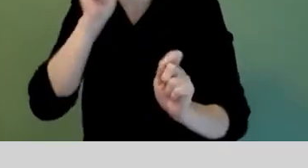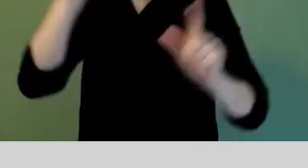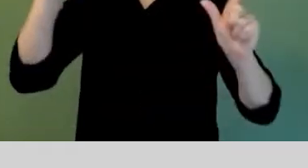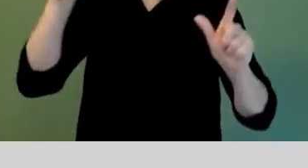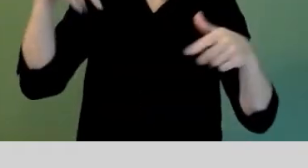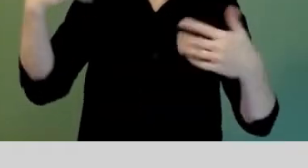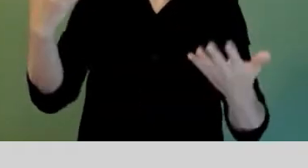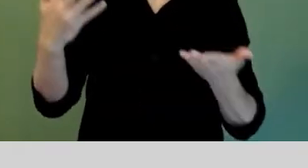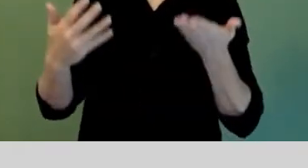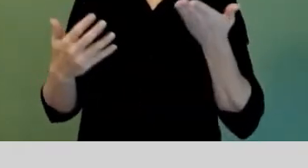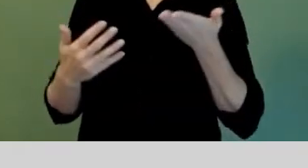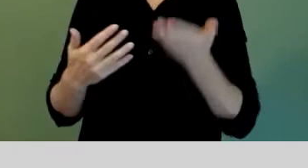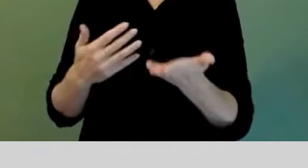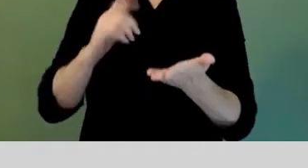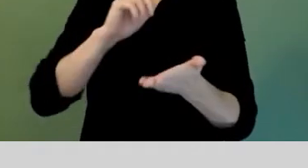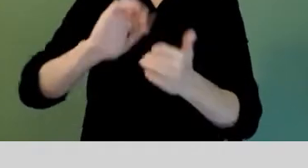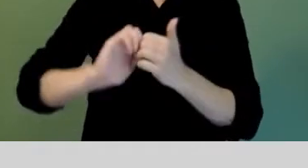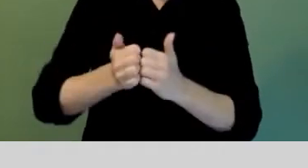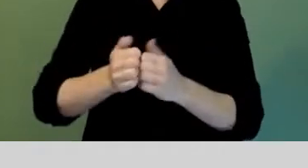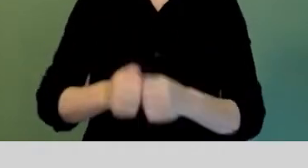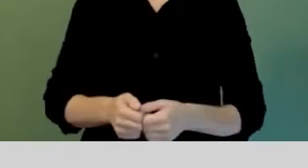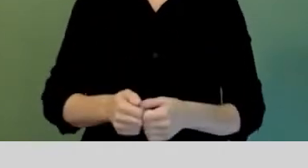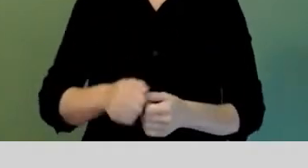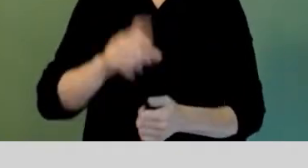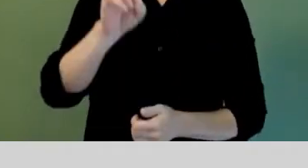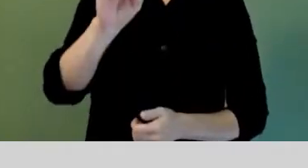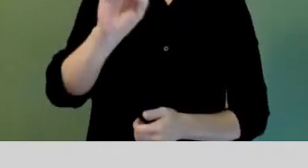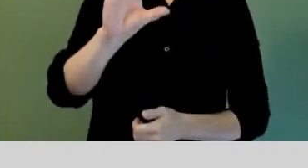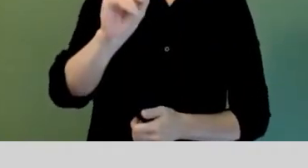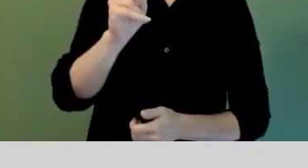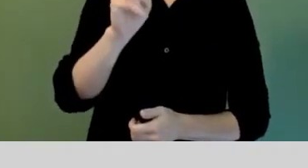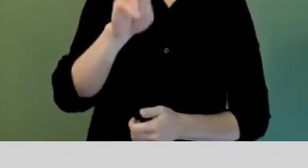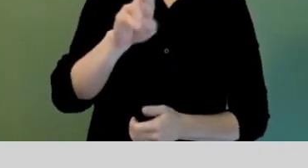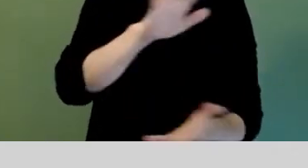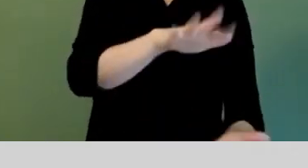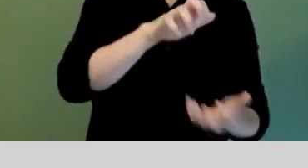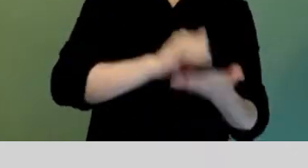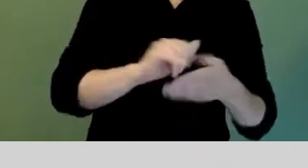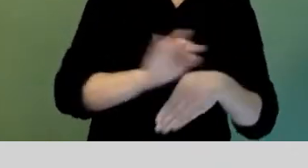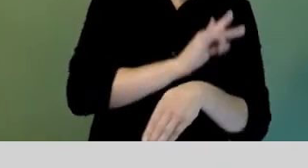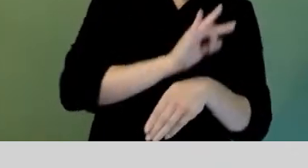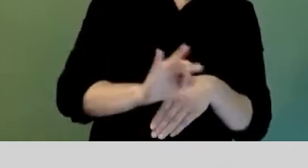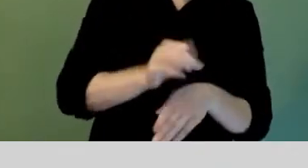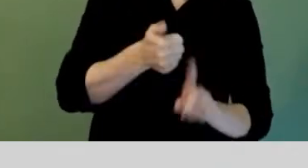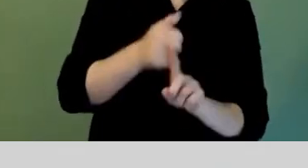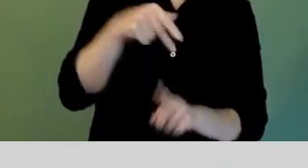Our decorator takes that function as a parameter, creates a new wrapper function and it leaves that wrapper function